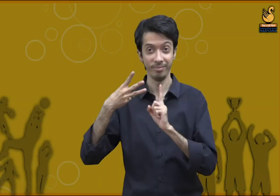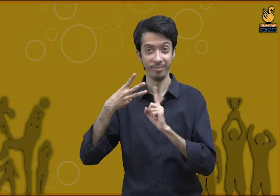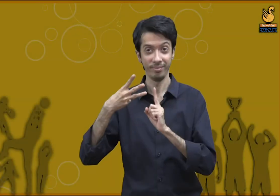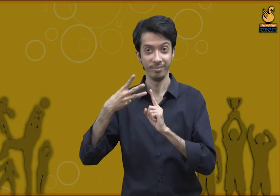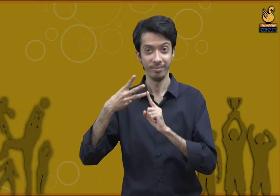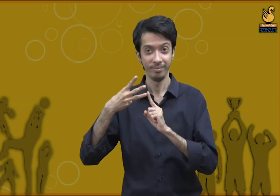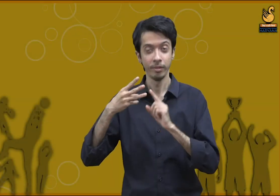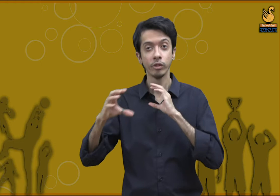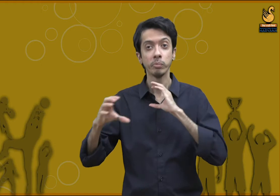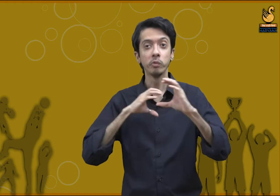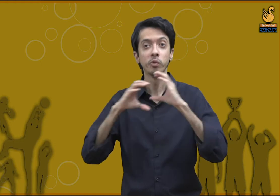Third is communication.